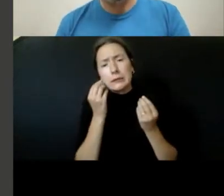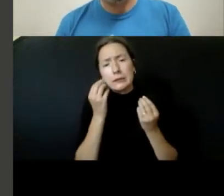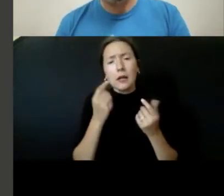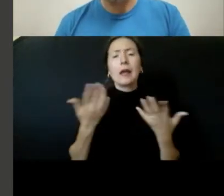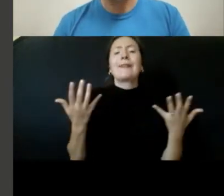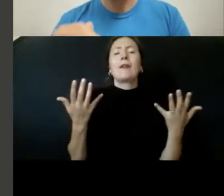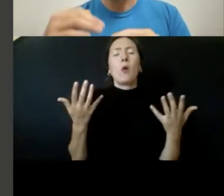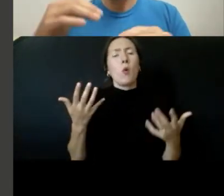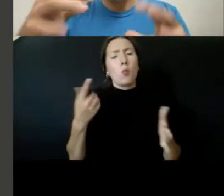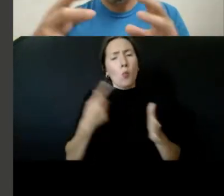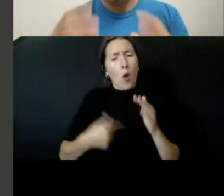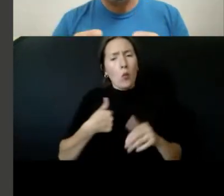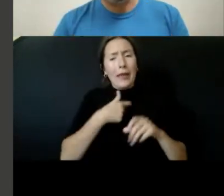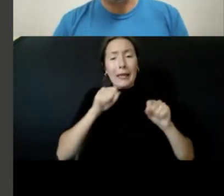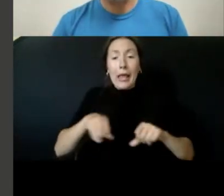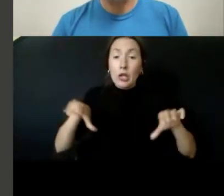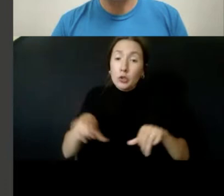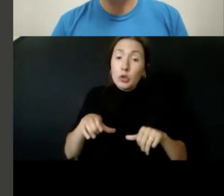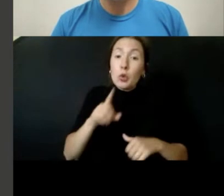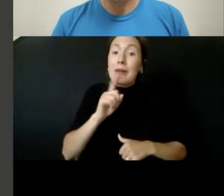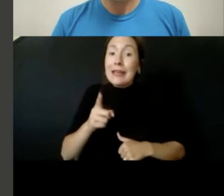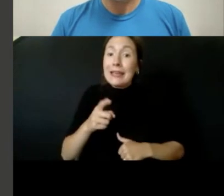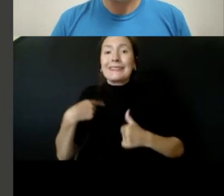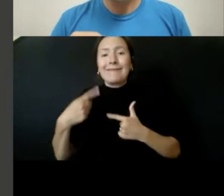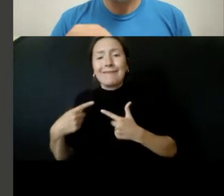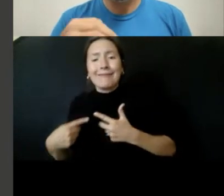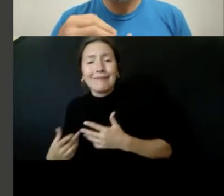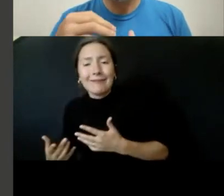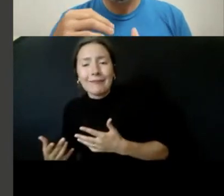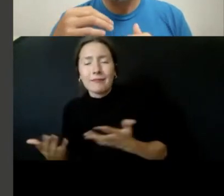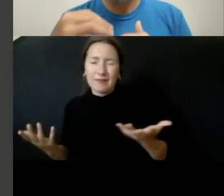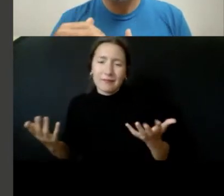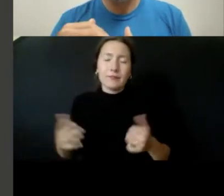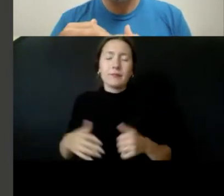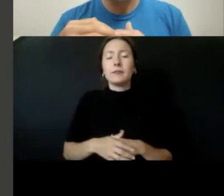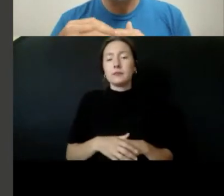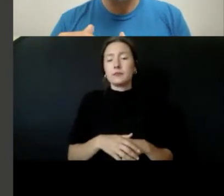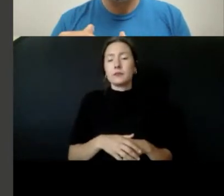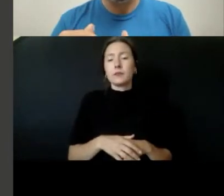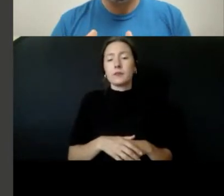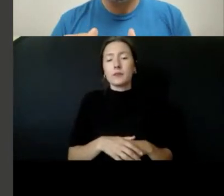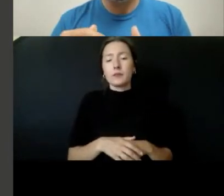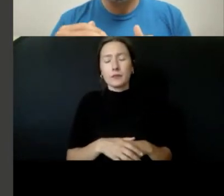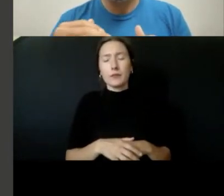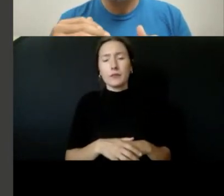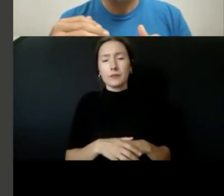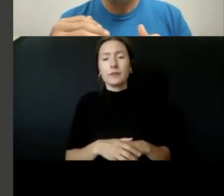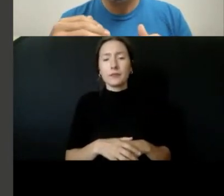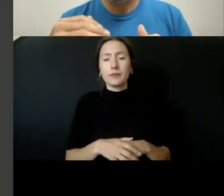you really need to you know if you don't have something like that right now that that should be